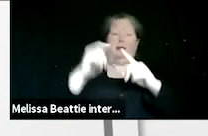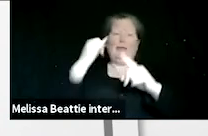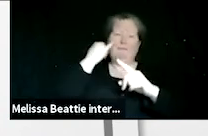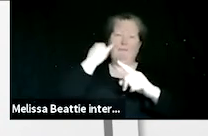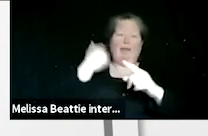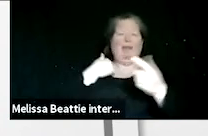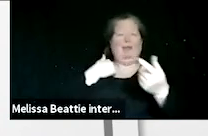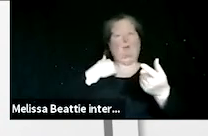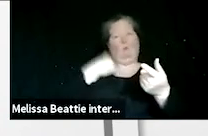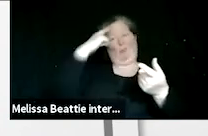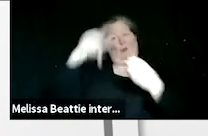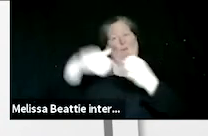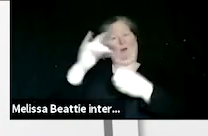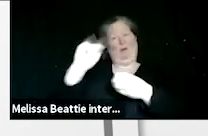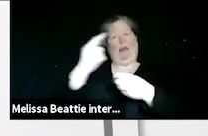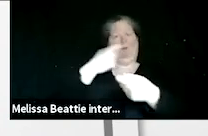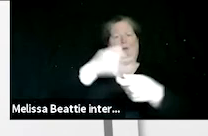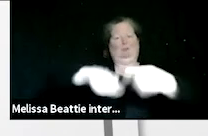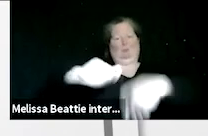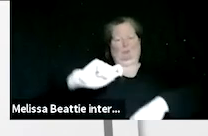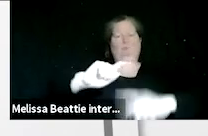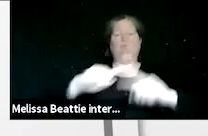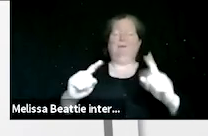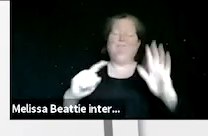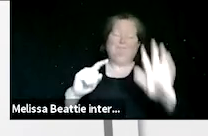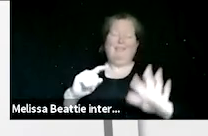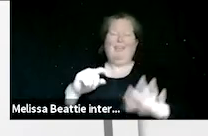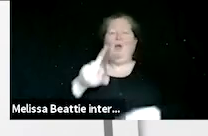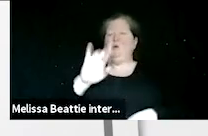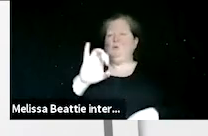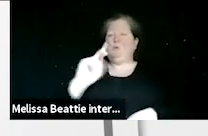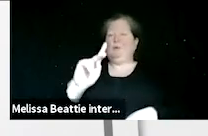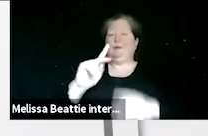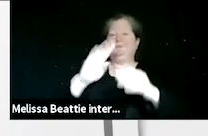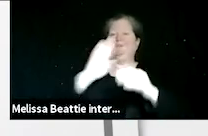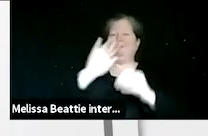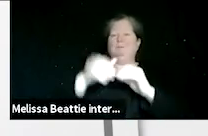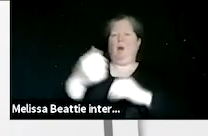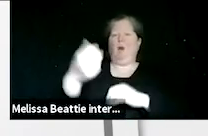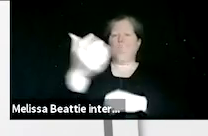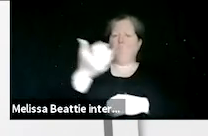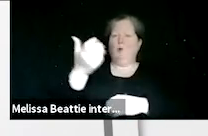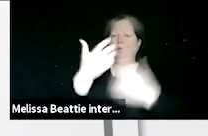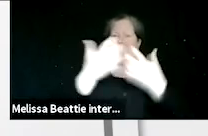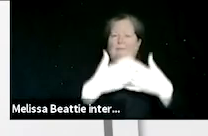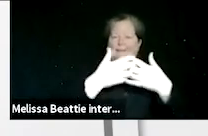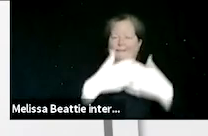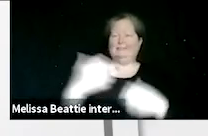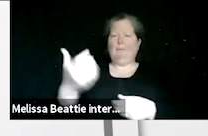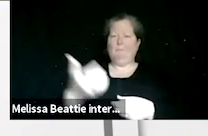Ben Woelk: No worries. But Rick talked about mobile devices and mobile Ben Woelk: Security and, of course, got to bring some of his collection of toys in